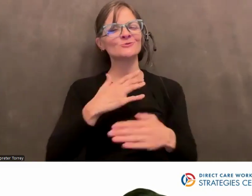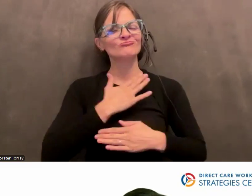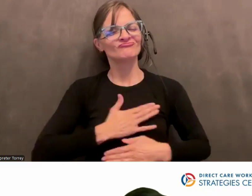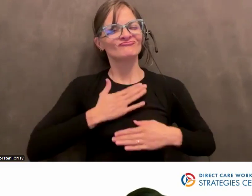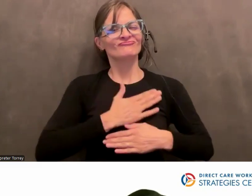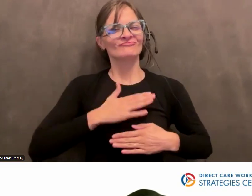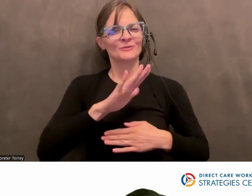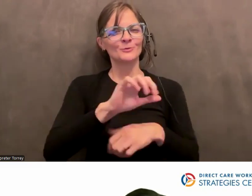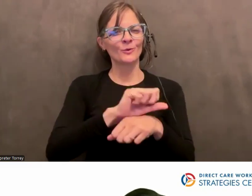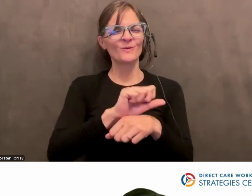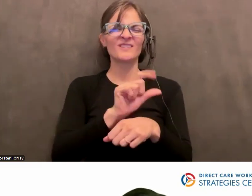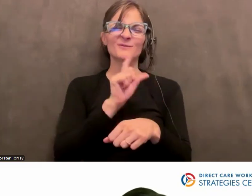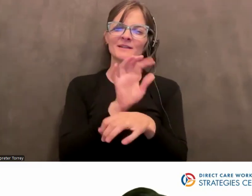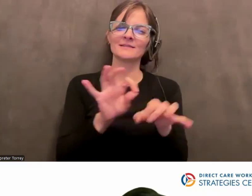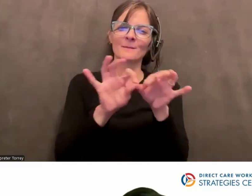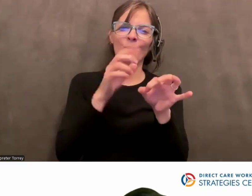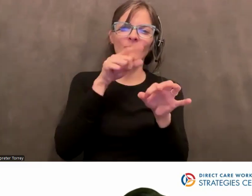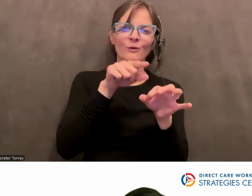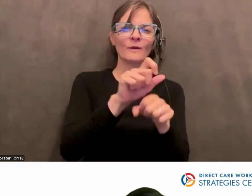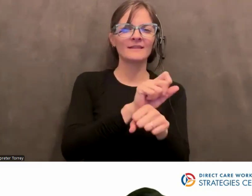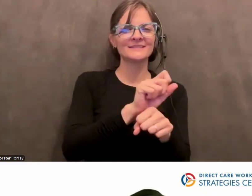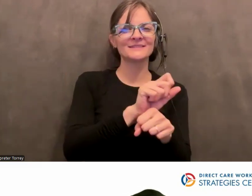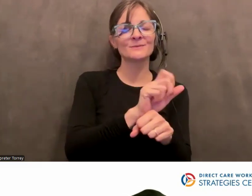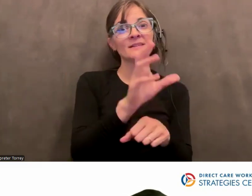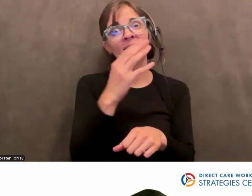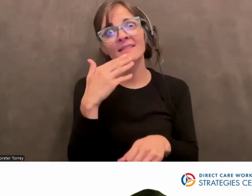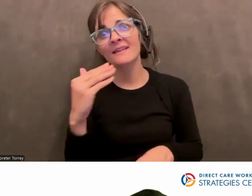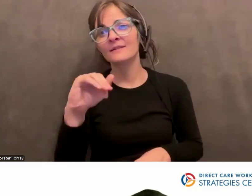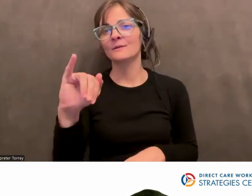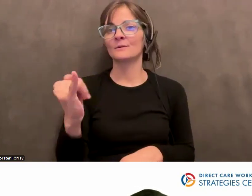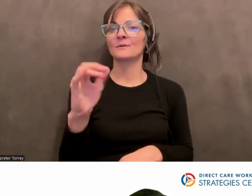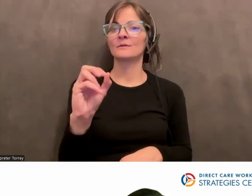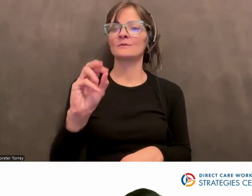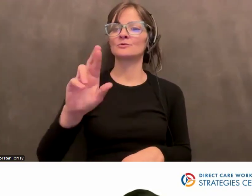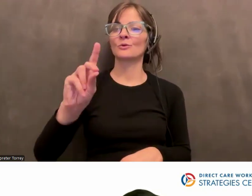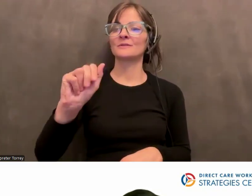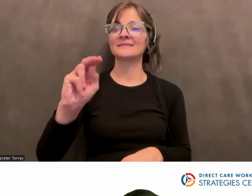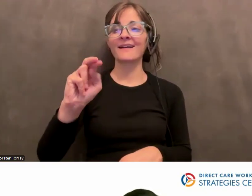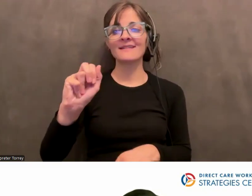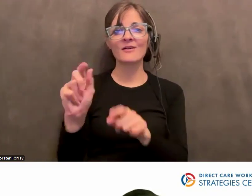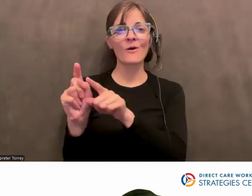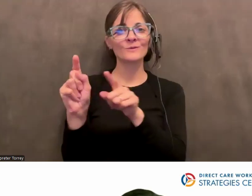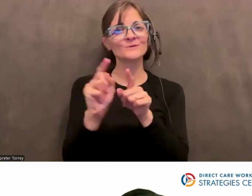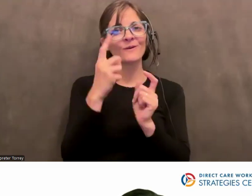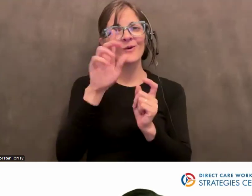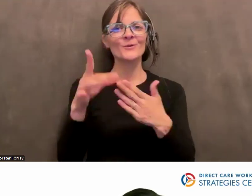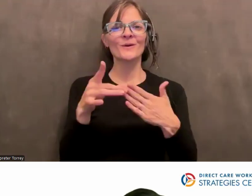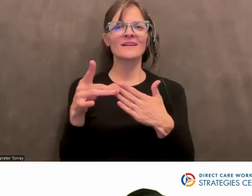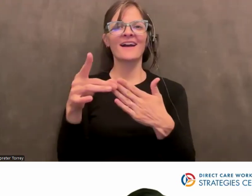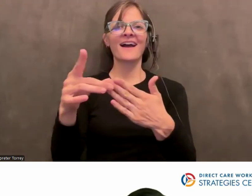And also we appreciate you Jordana for skillfully leading us through today's discussion. We would also like to recognize the strategy center